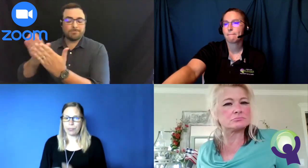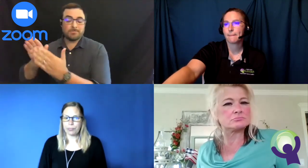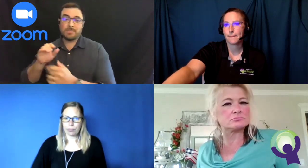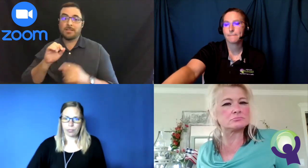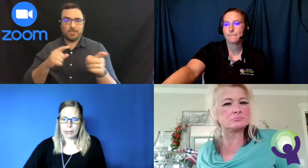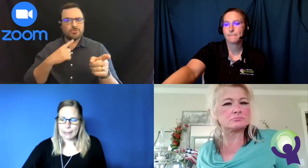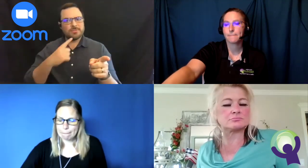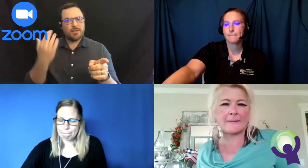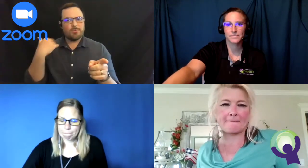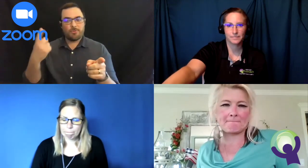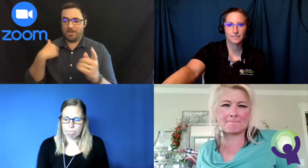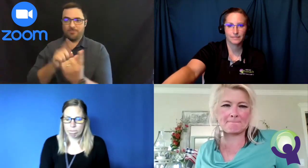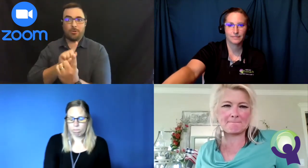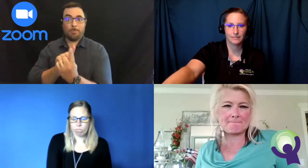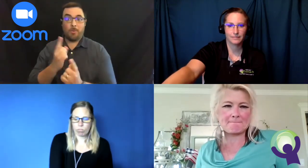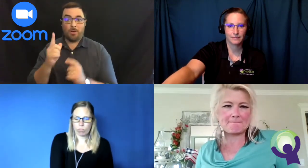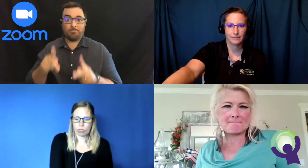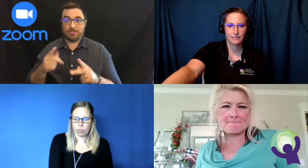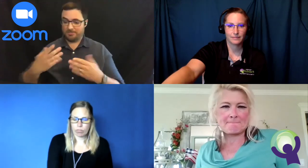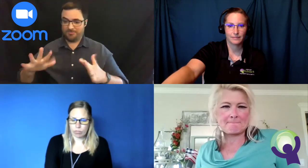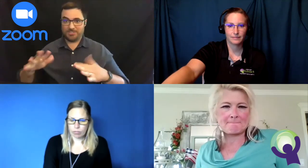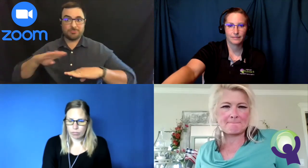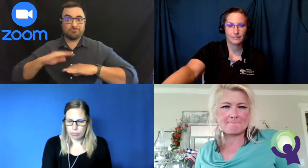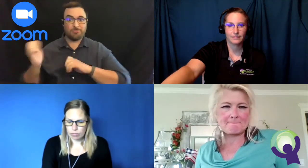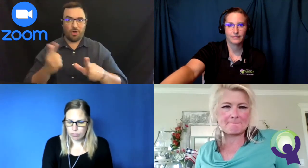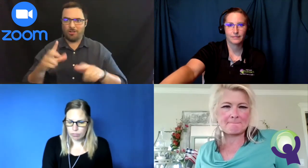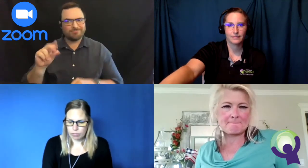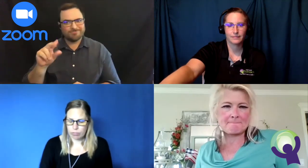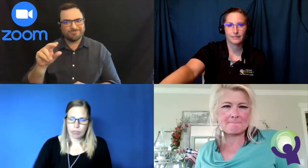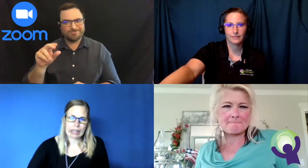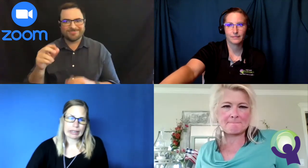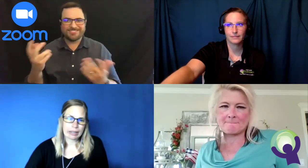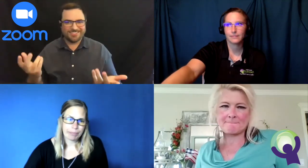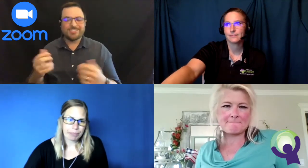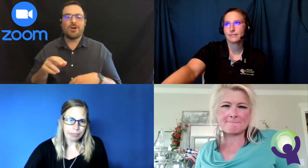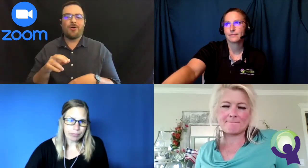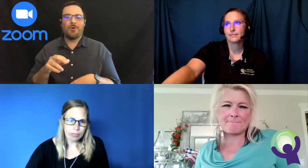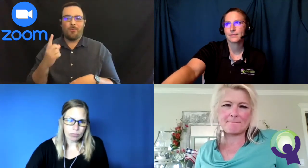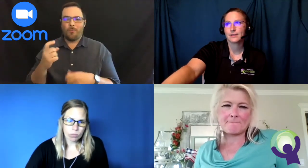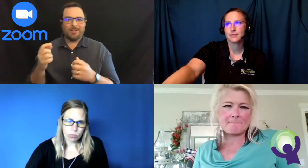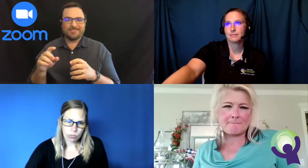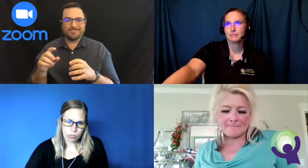one autistic person, you've met one autistic person. So one size does not fit all is there sort of a general like